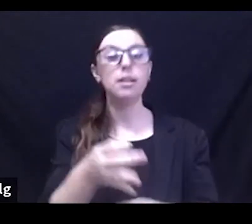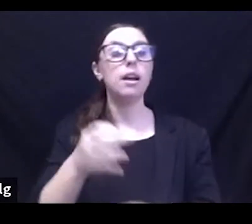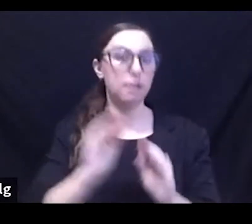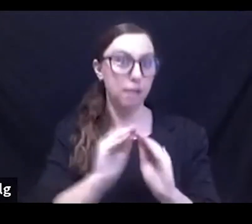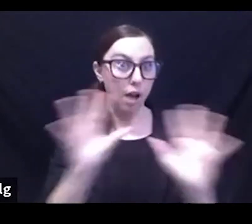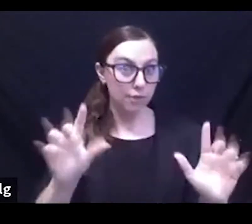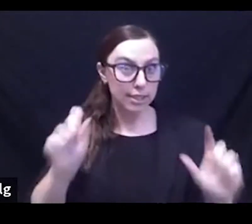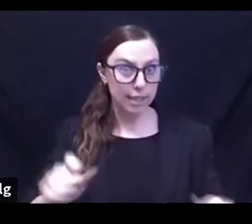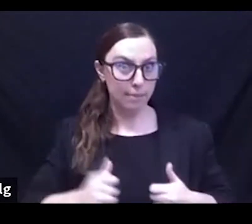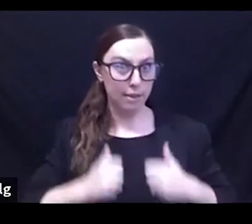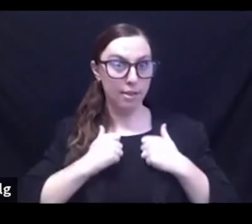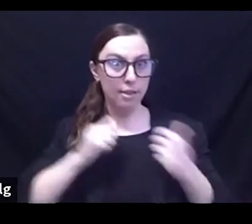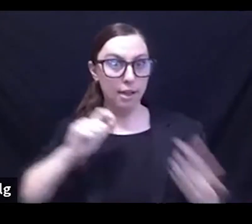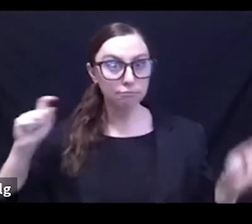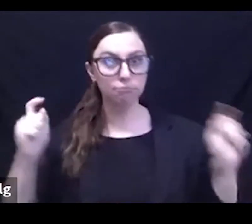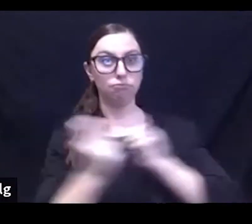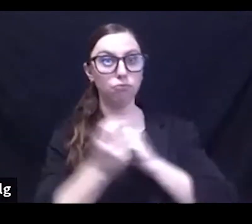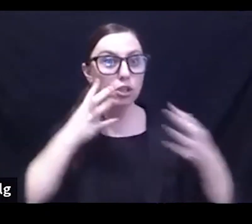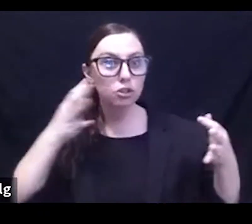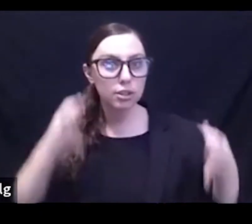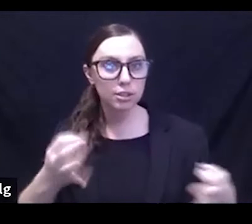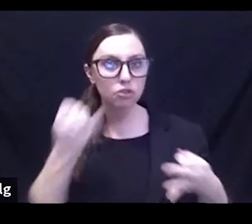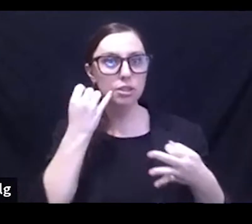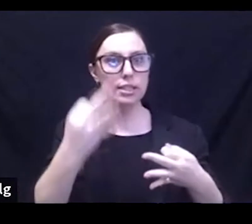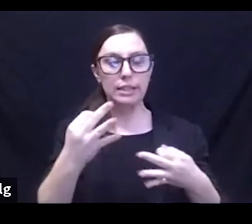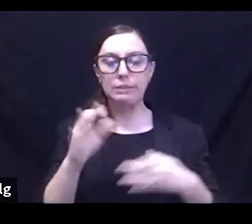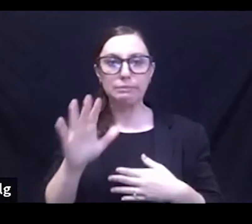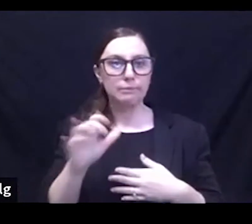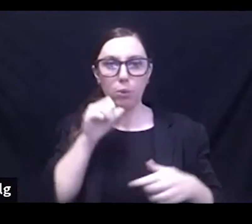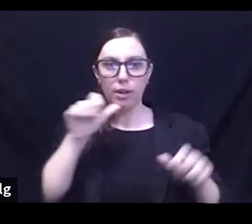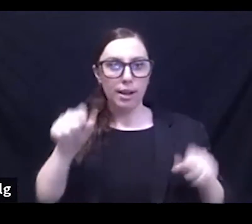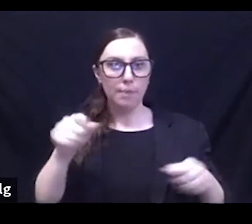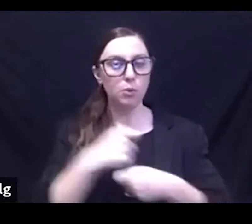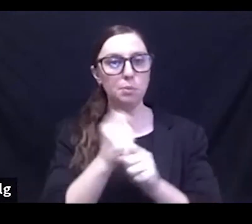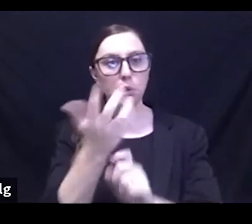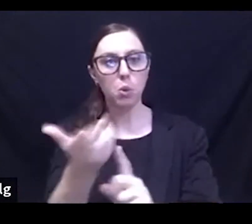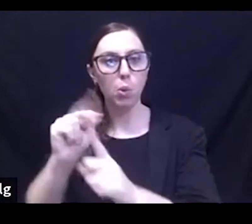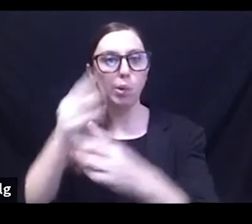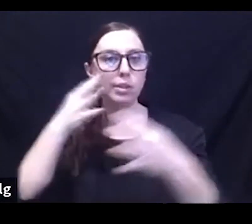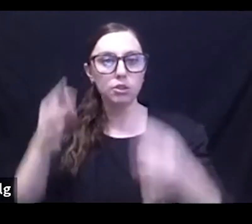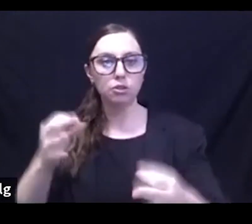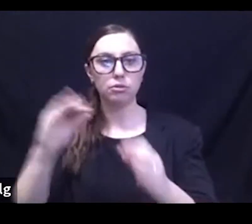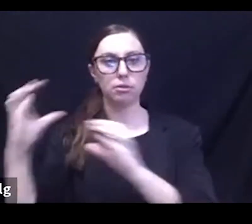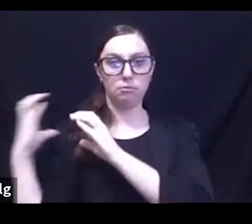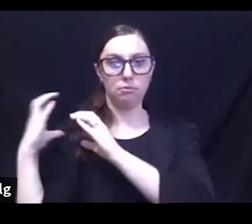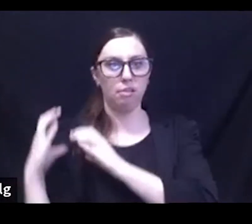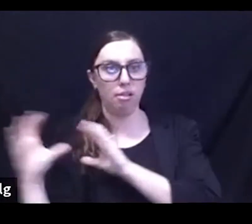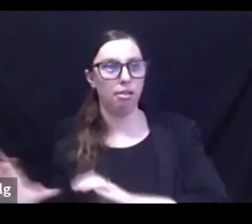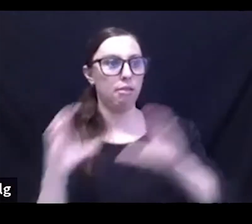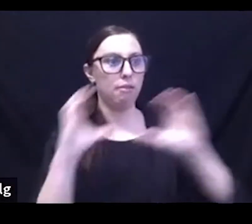life-altering decision to be incapacitated and to have somebody else controlling your personal and financial